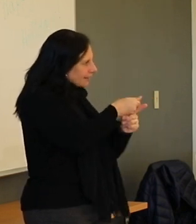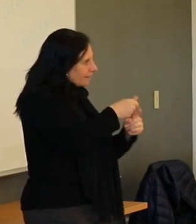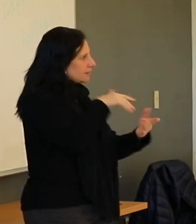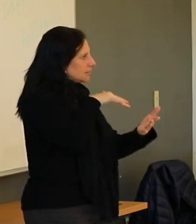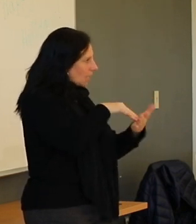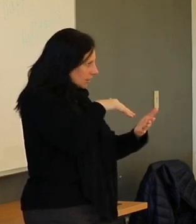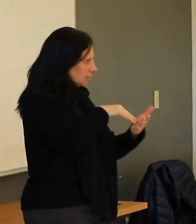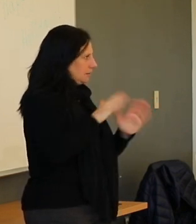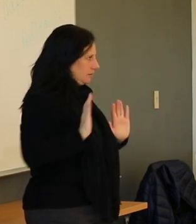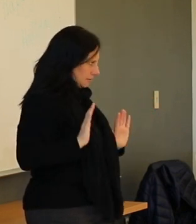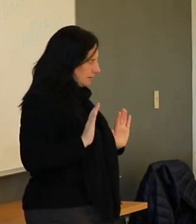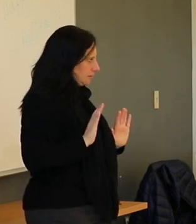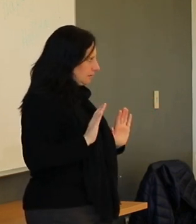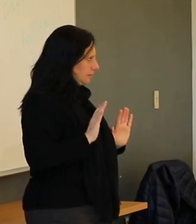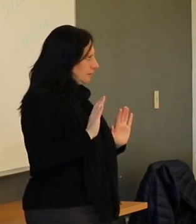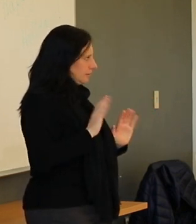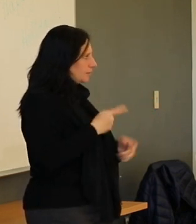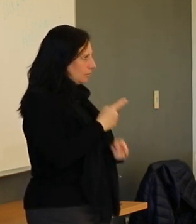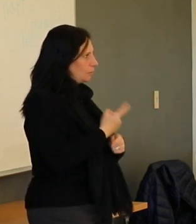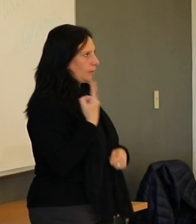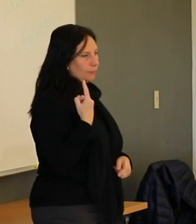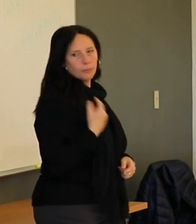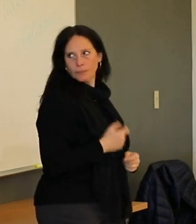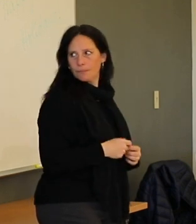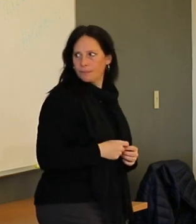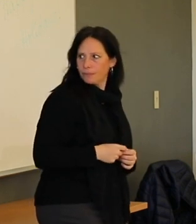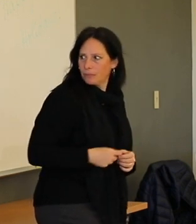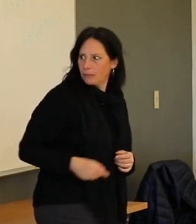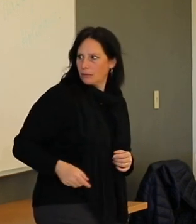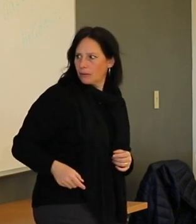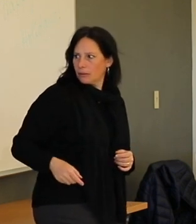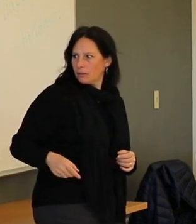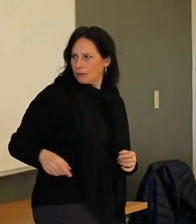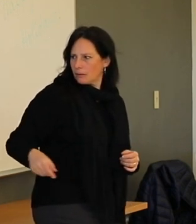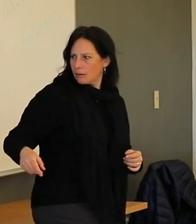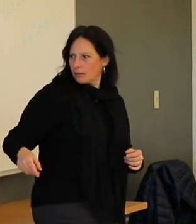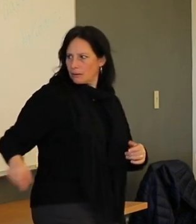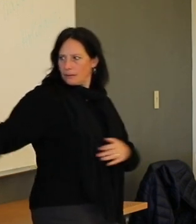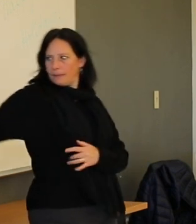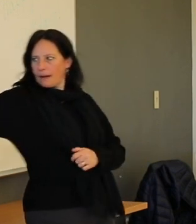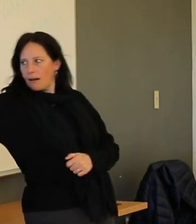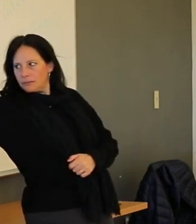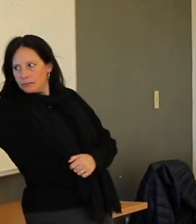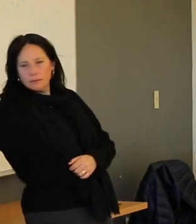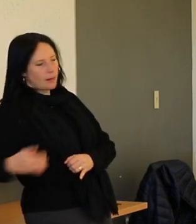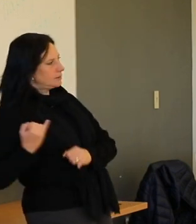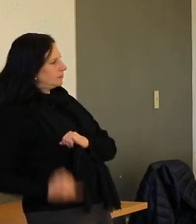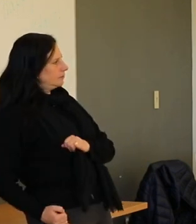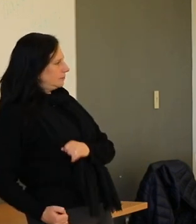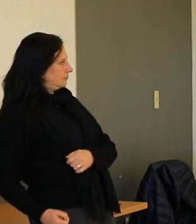and all the way down. It'll say sex cock in parentheses.